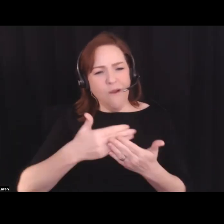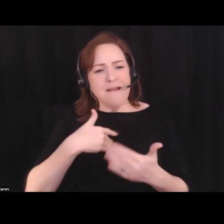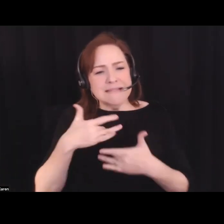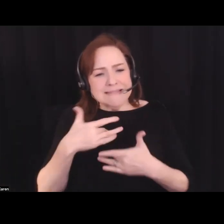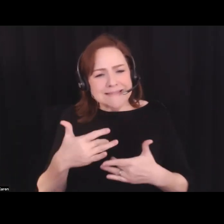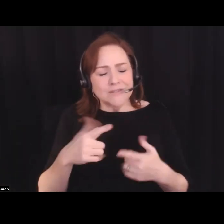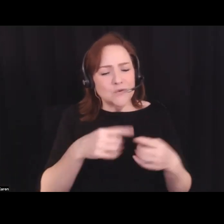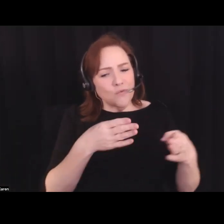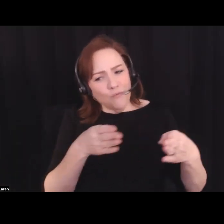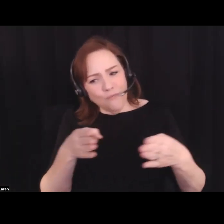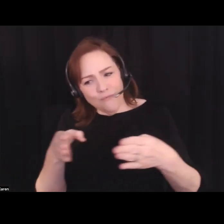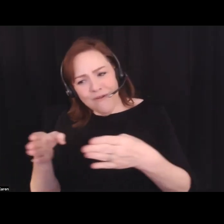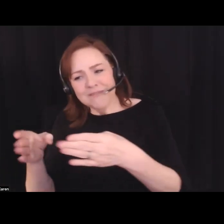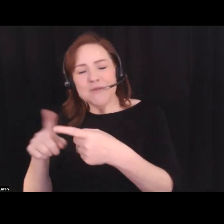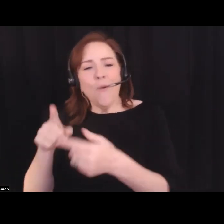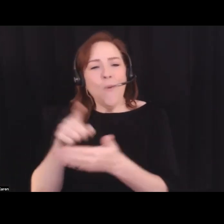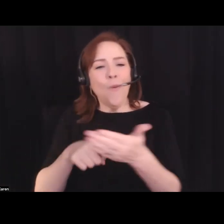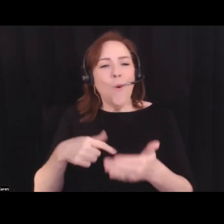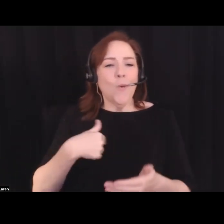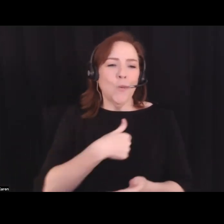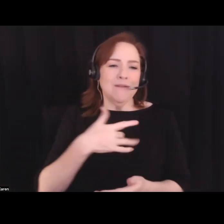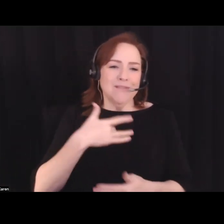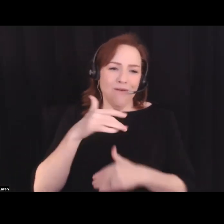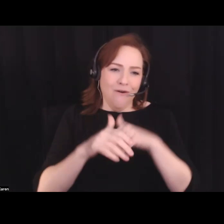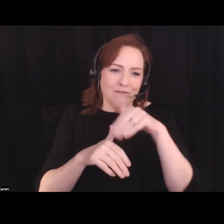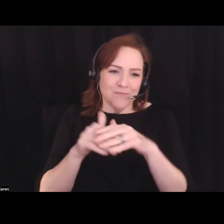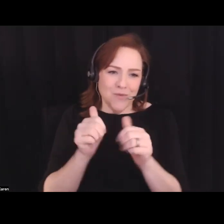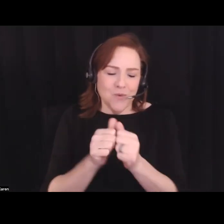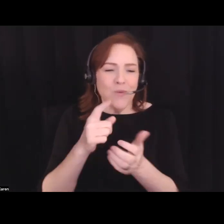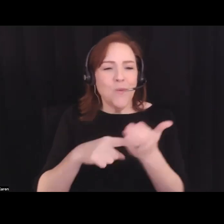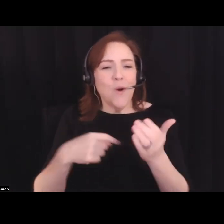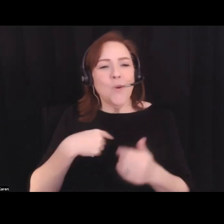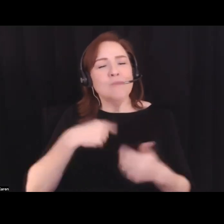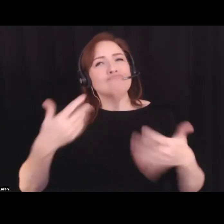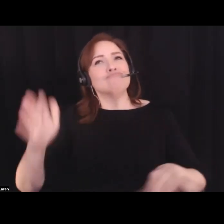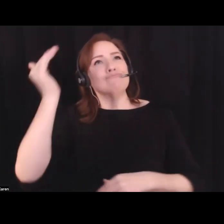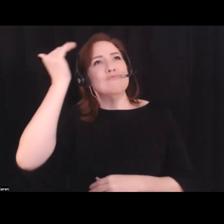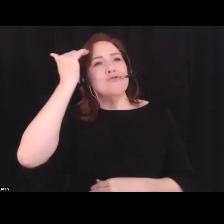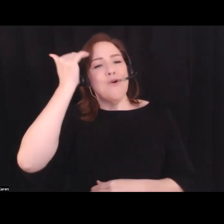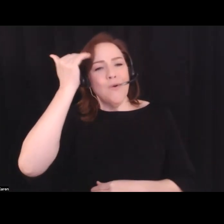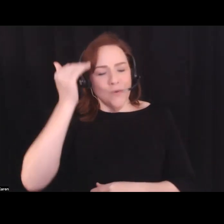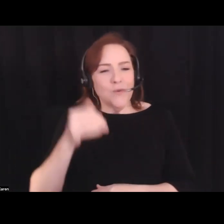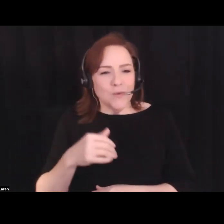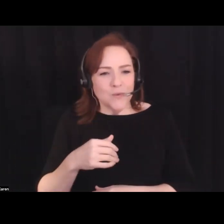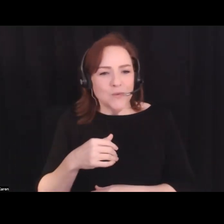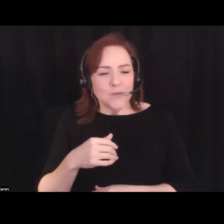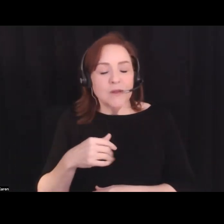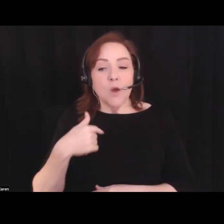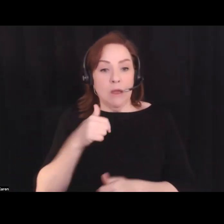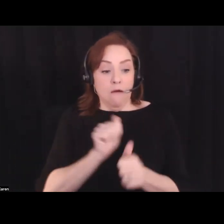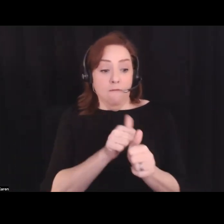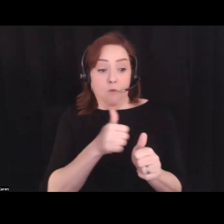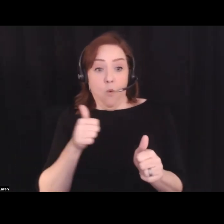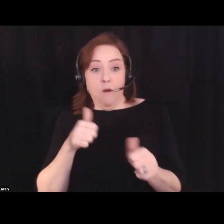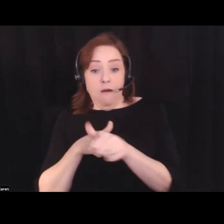what we feel comfortable with what we know. and we have an aversion to those things that we do not